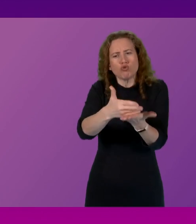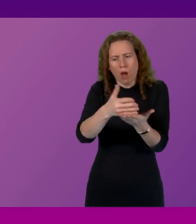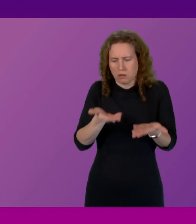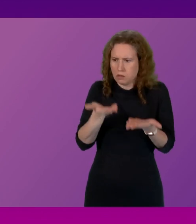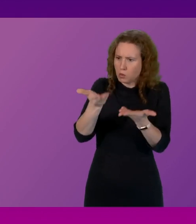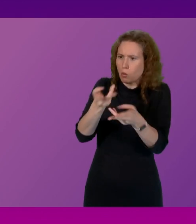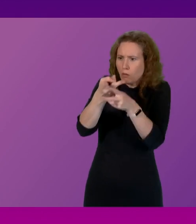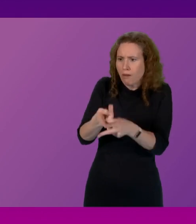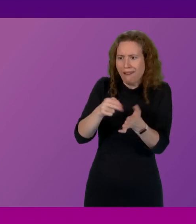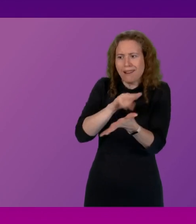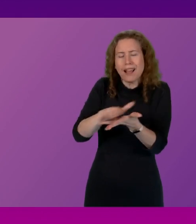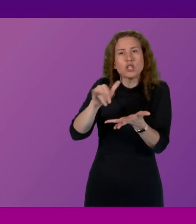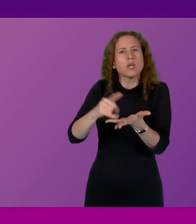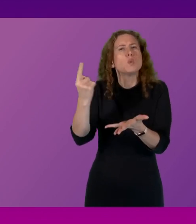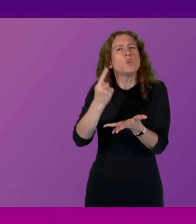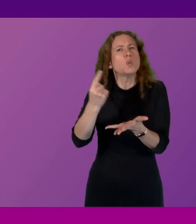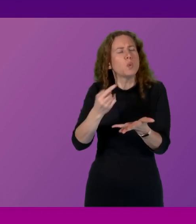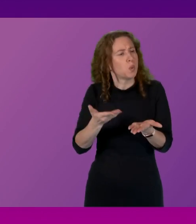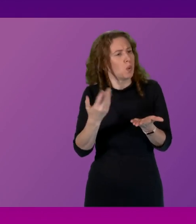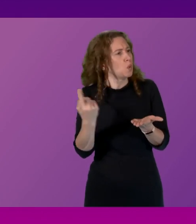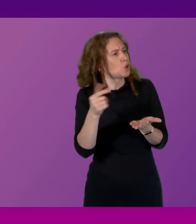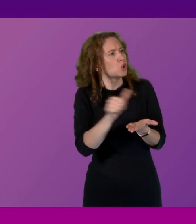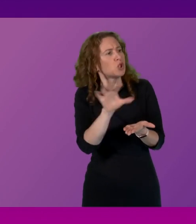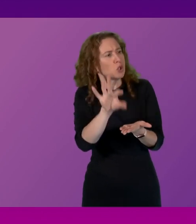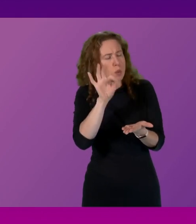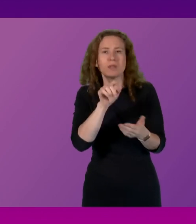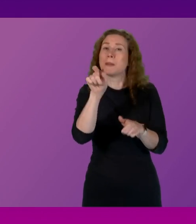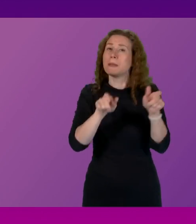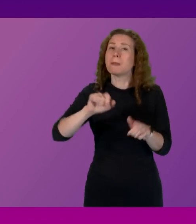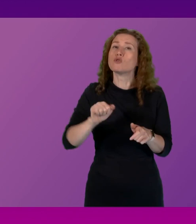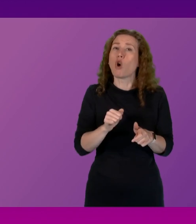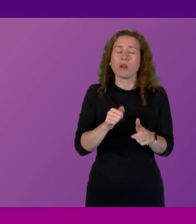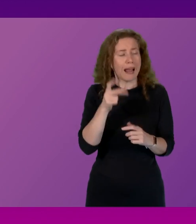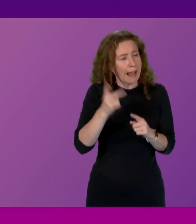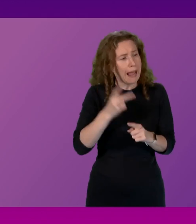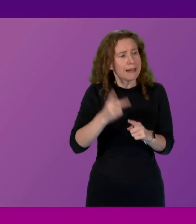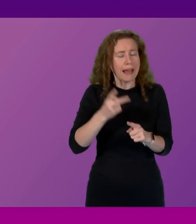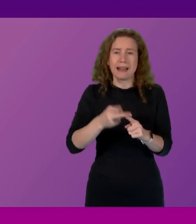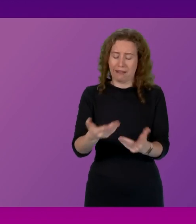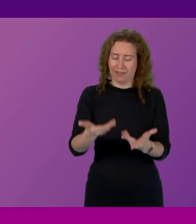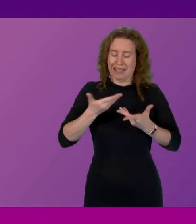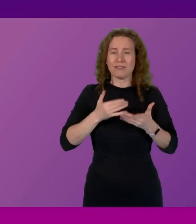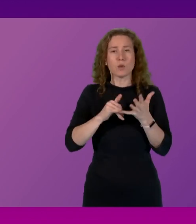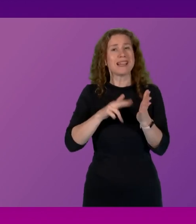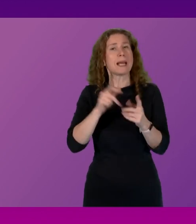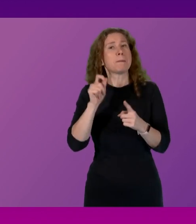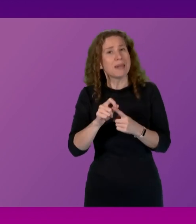tend to leave the verdict to the people of Scotland.